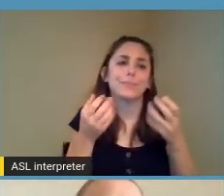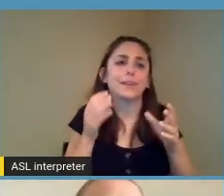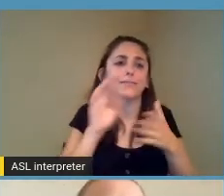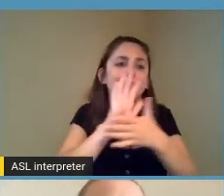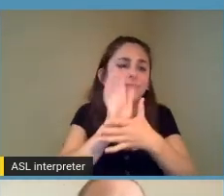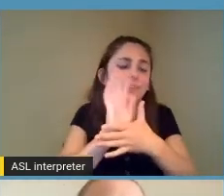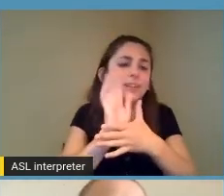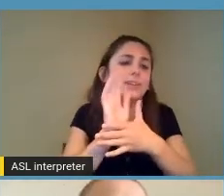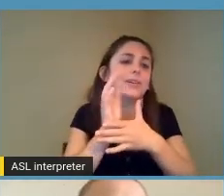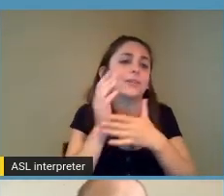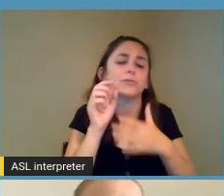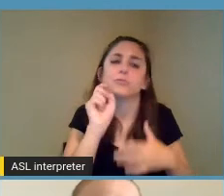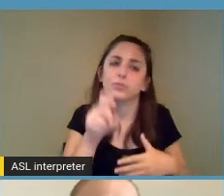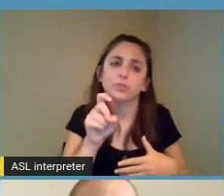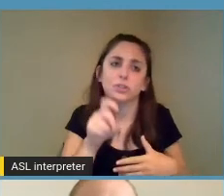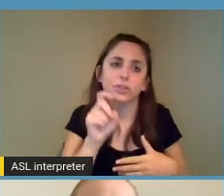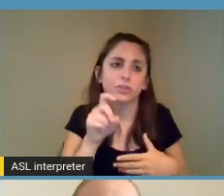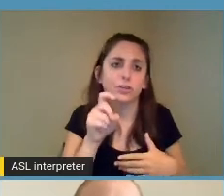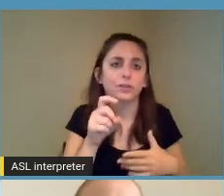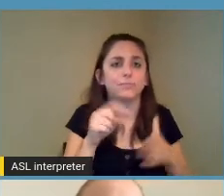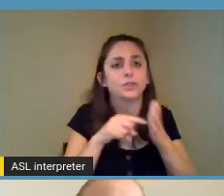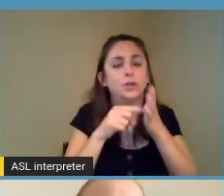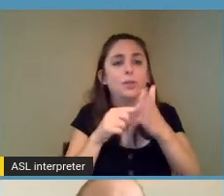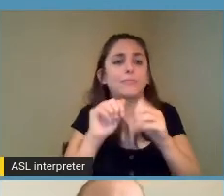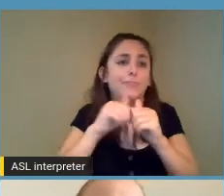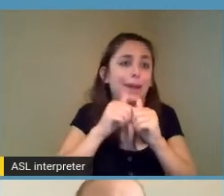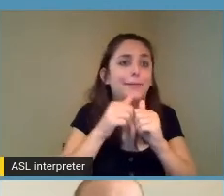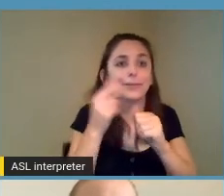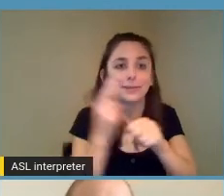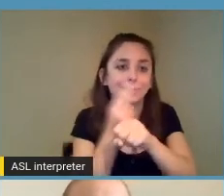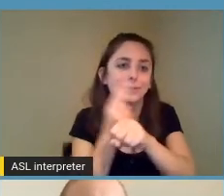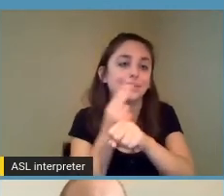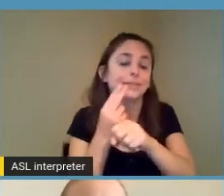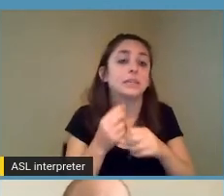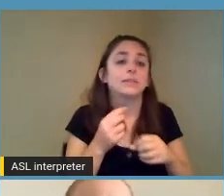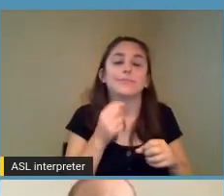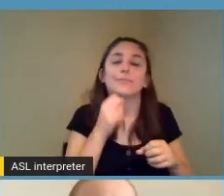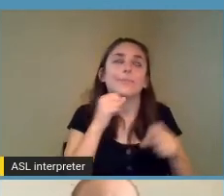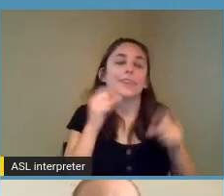So you can see it is not too complicated. There is a little bit of a learning curve.